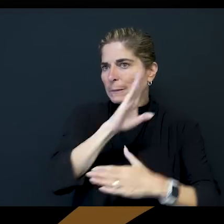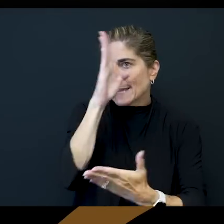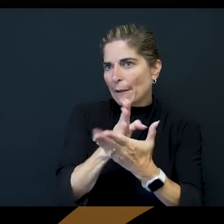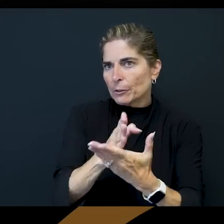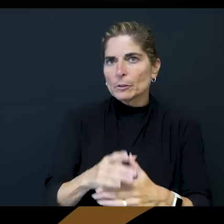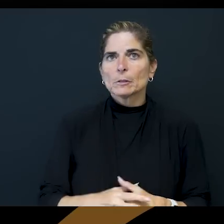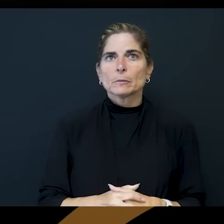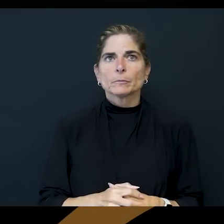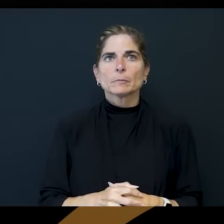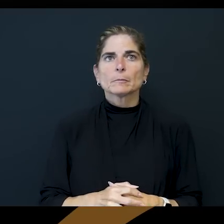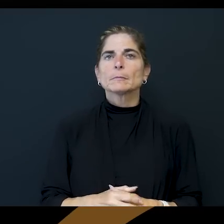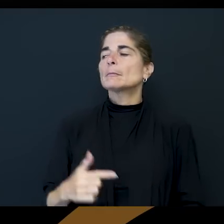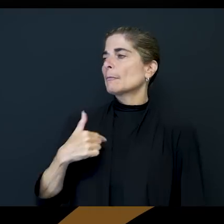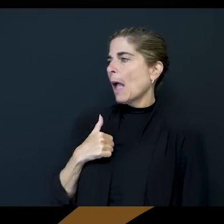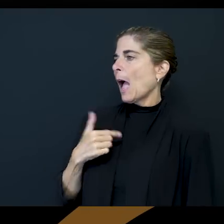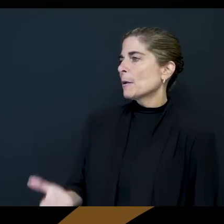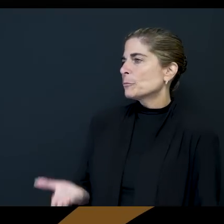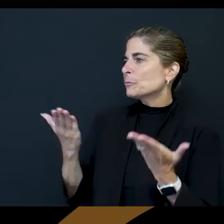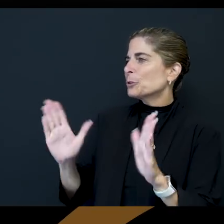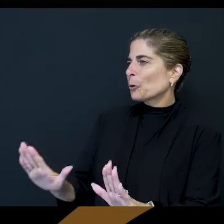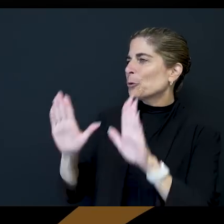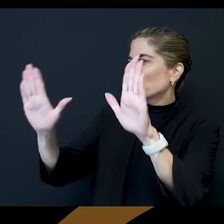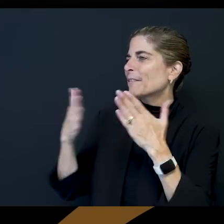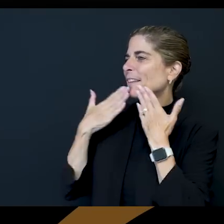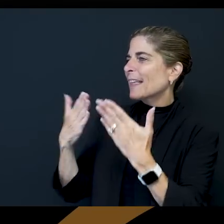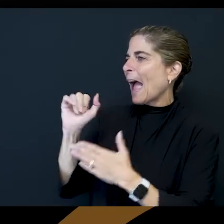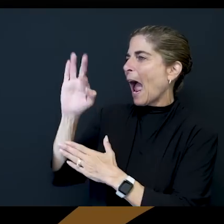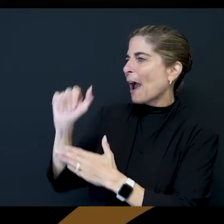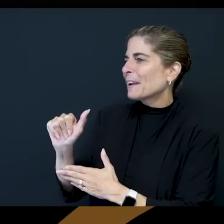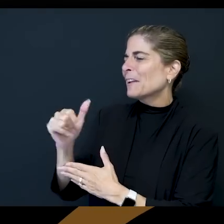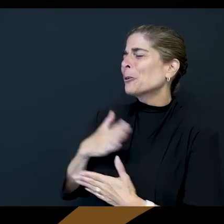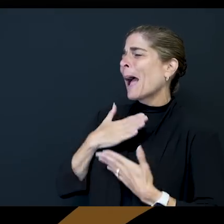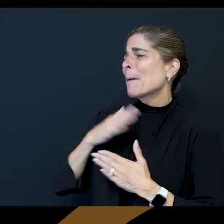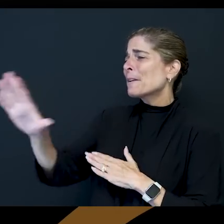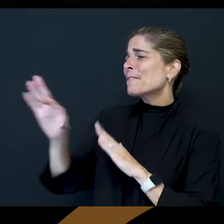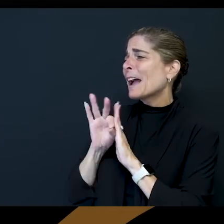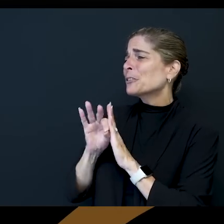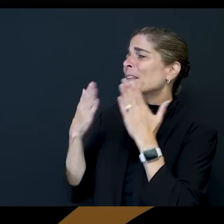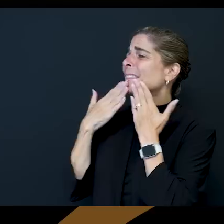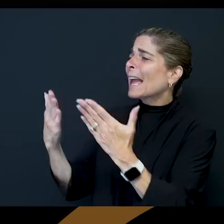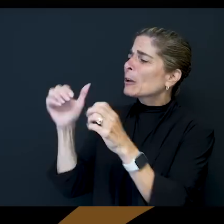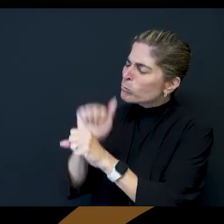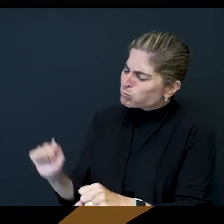I am so grateful to Aria, and I'm so grateful that we found you. Thank you for doing hard work beautifully.